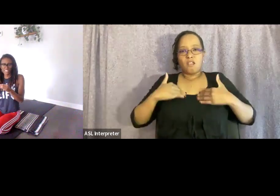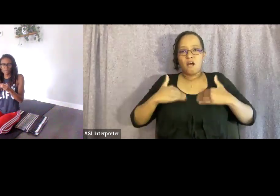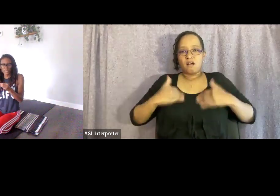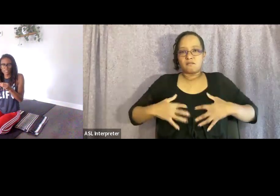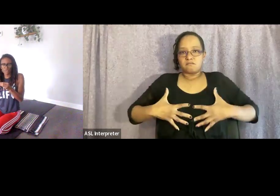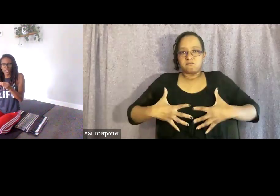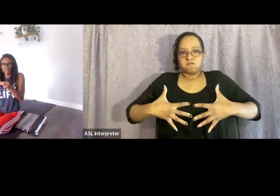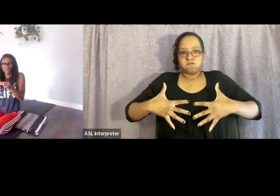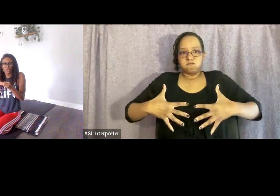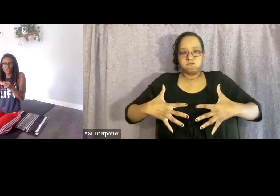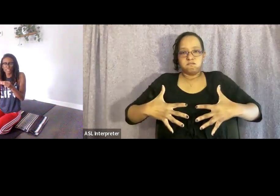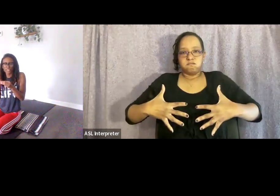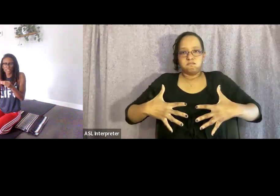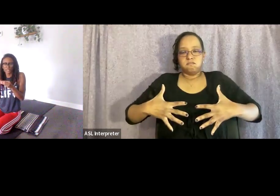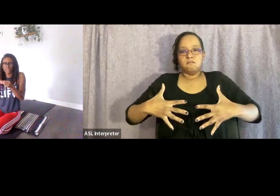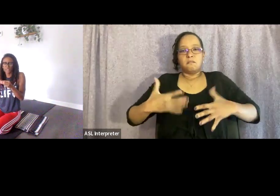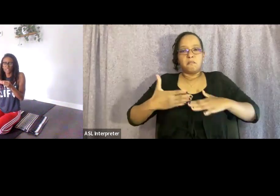that space right before the exhale.